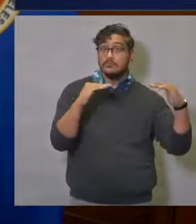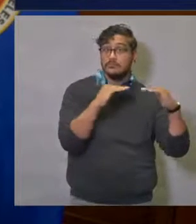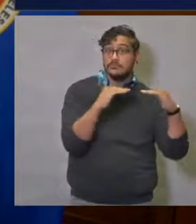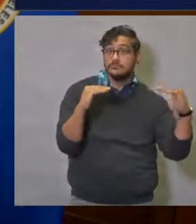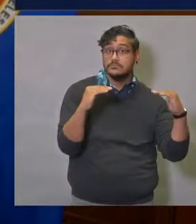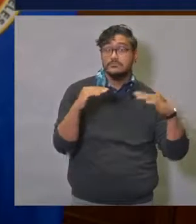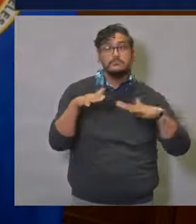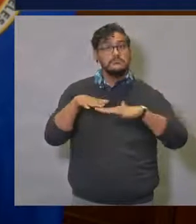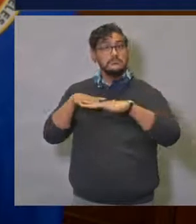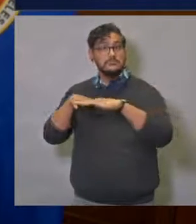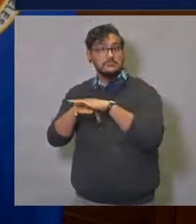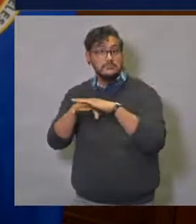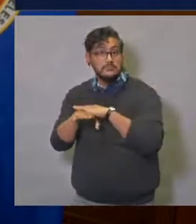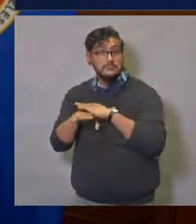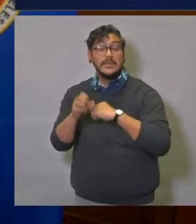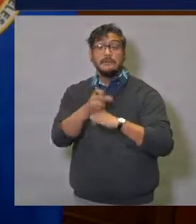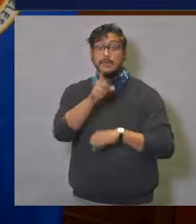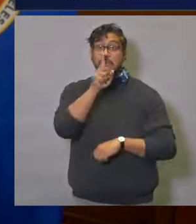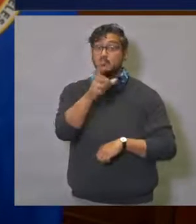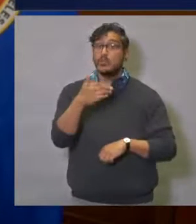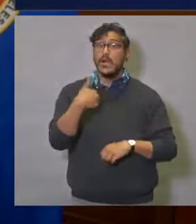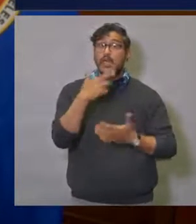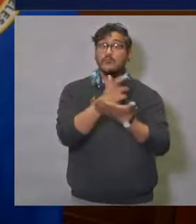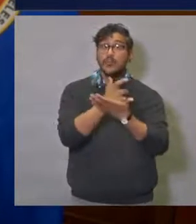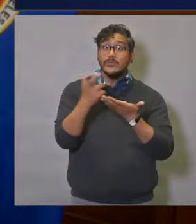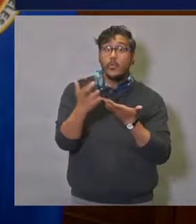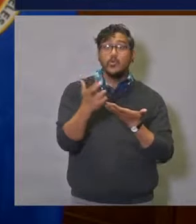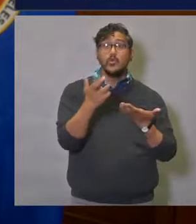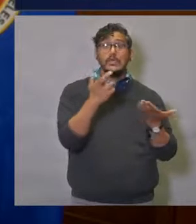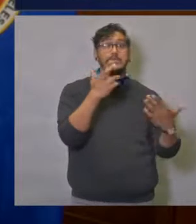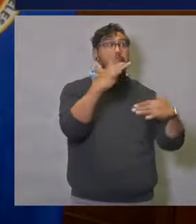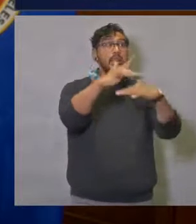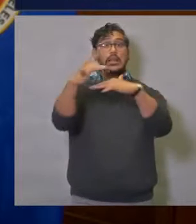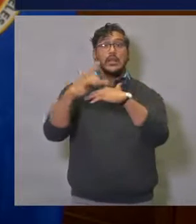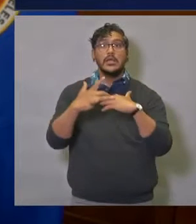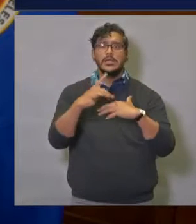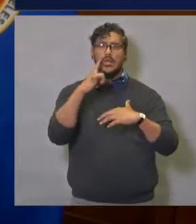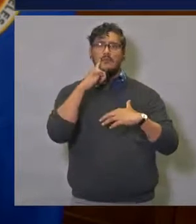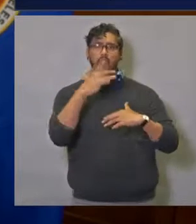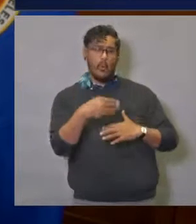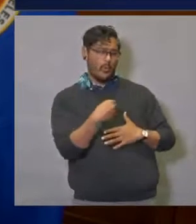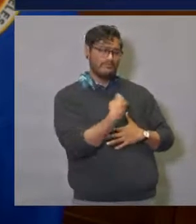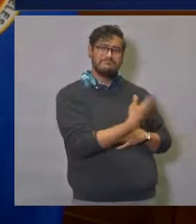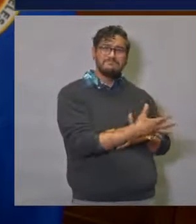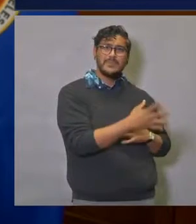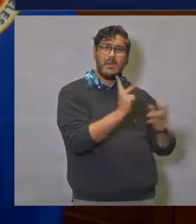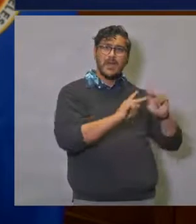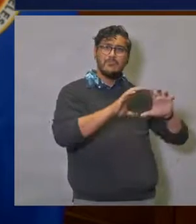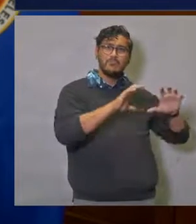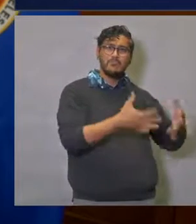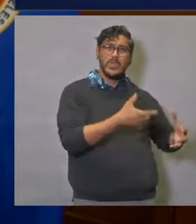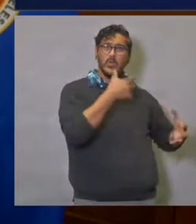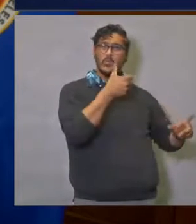BOARD MEETING. THIS IS ABOUT EQUITY, ACCESSIBILITY, AND ENSURING WE